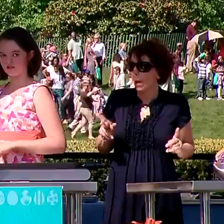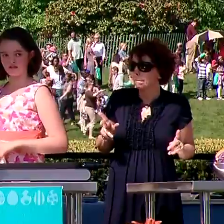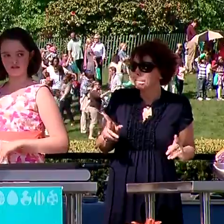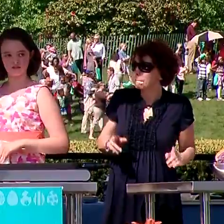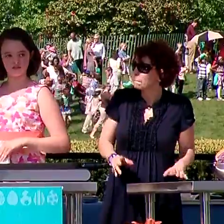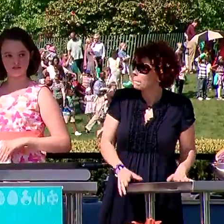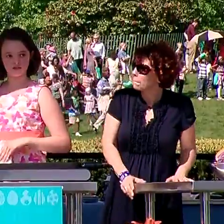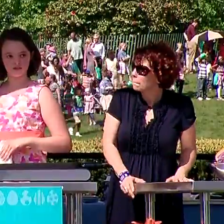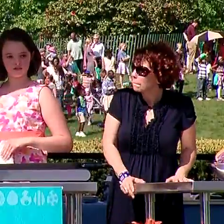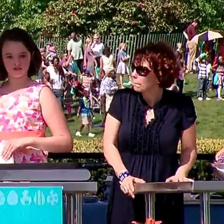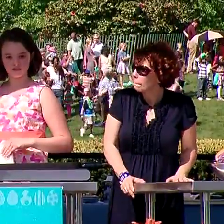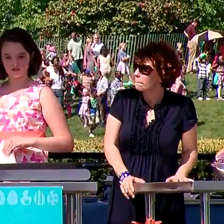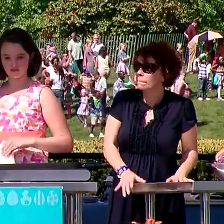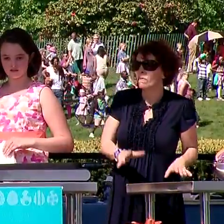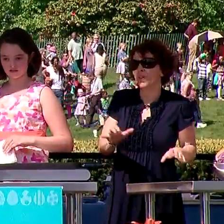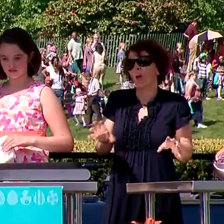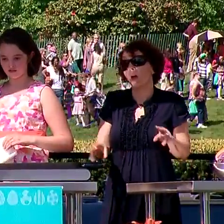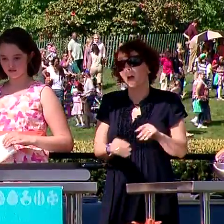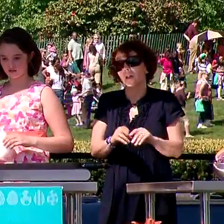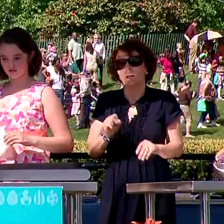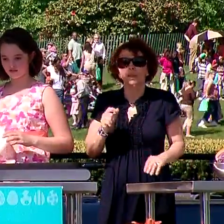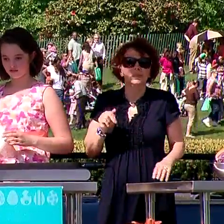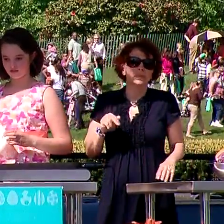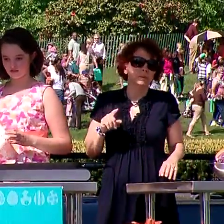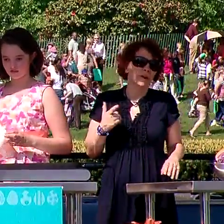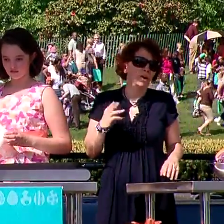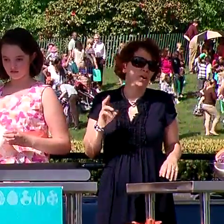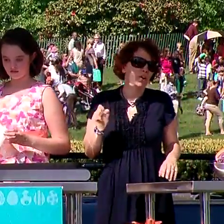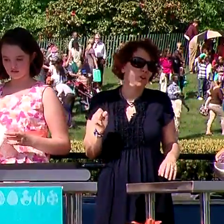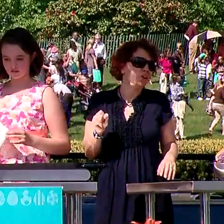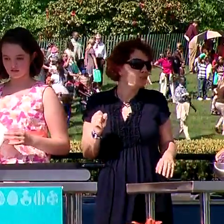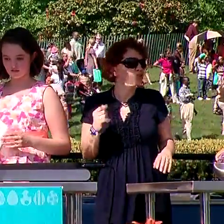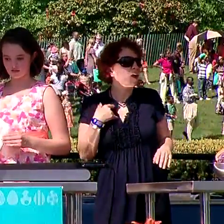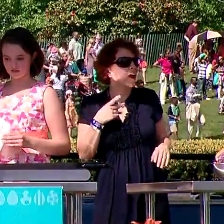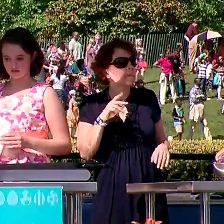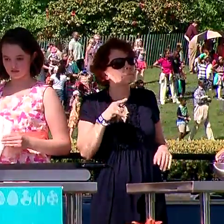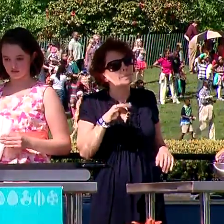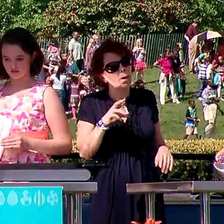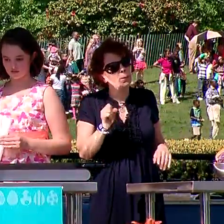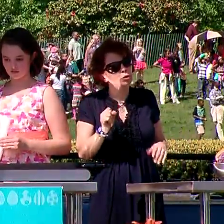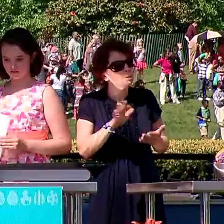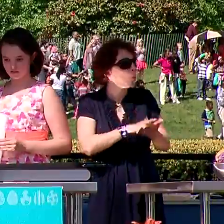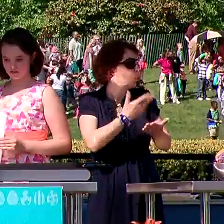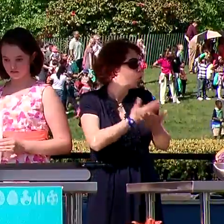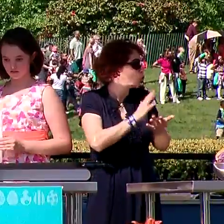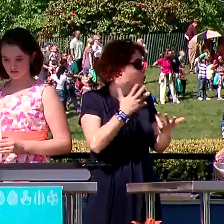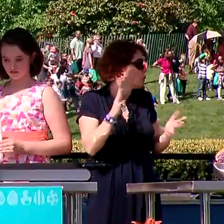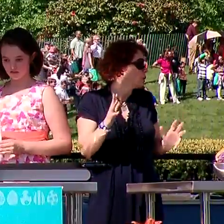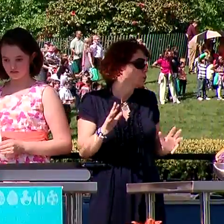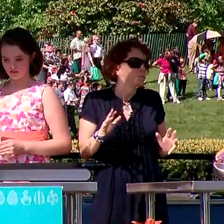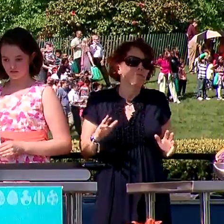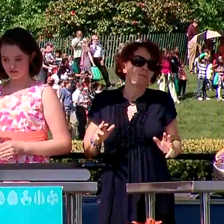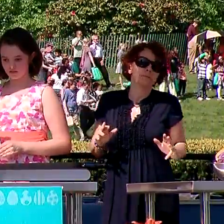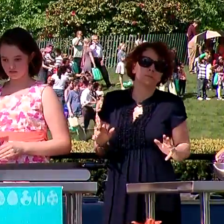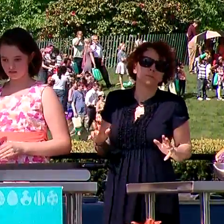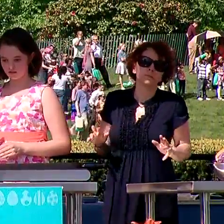You can put asparagus, you can put roasted peppers. Give it chicken or beef.